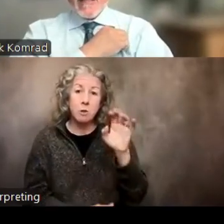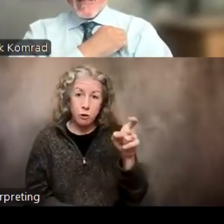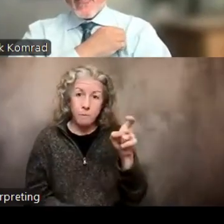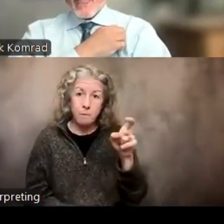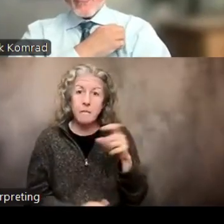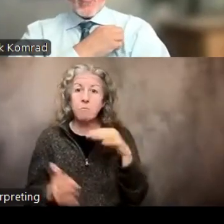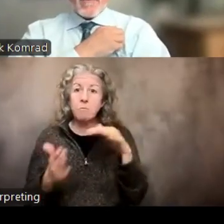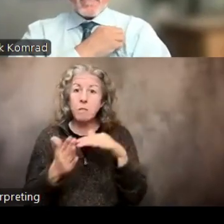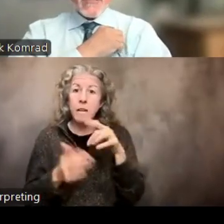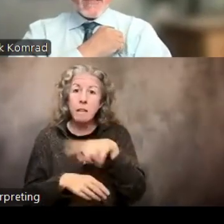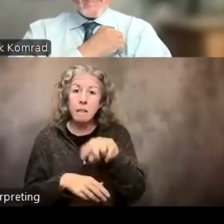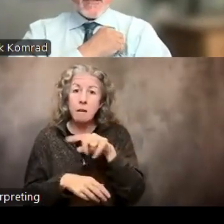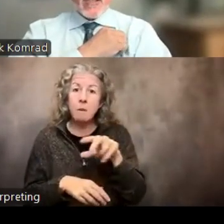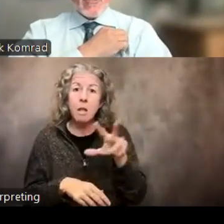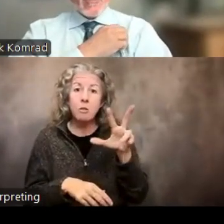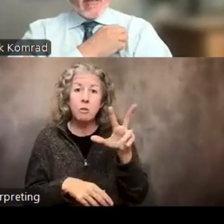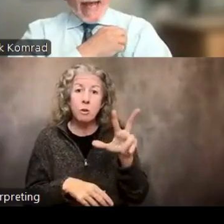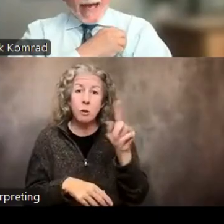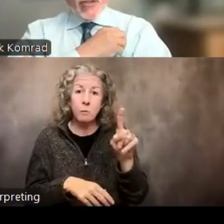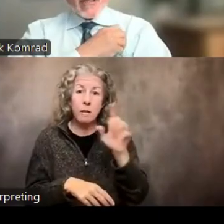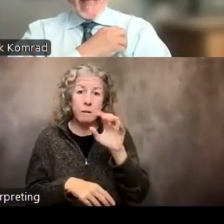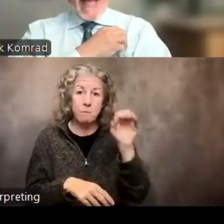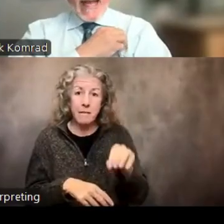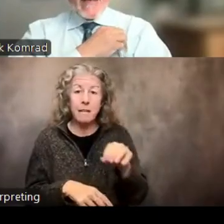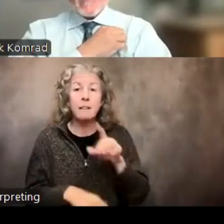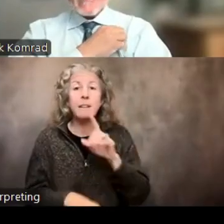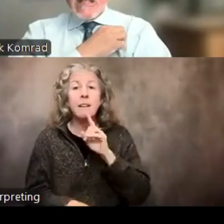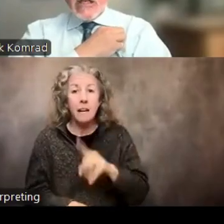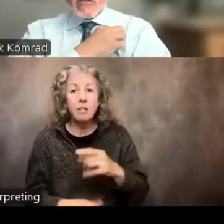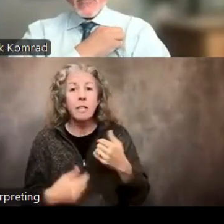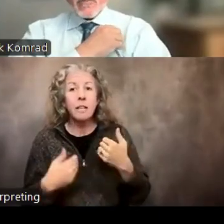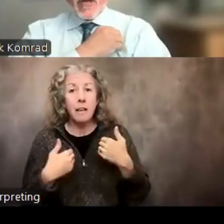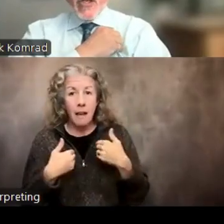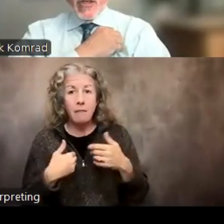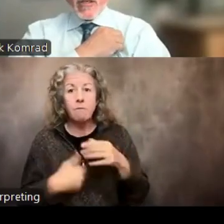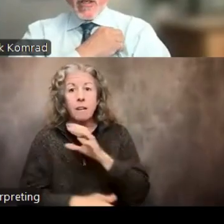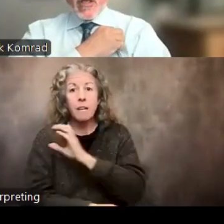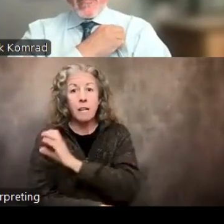that 31% of them actually had clinical depression, the